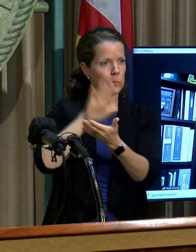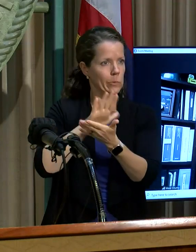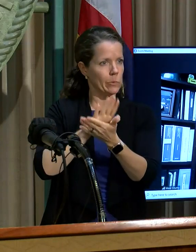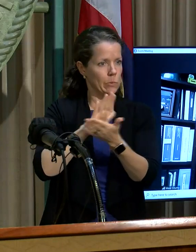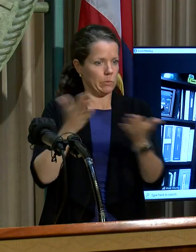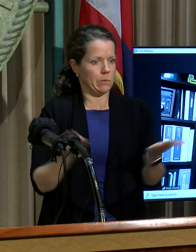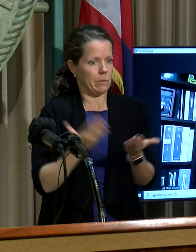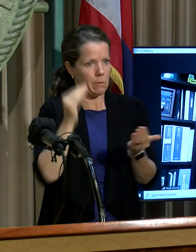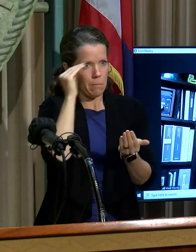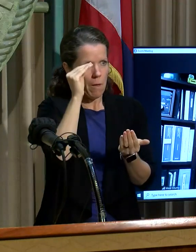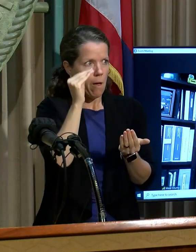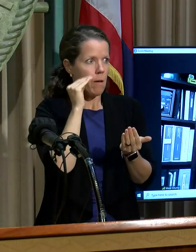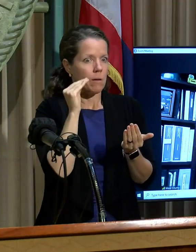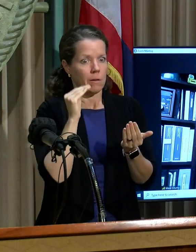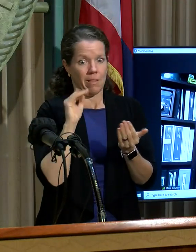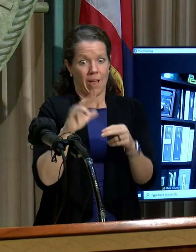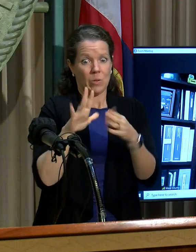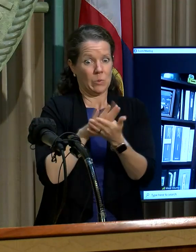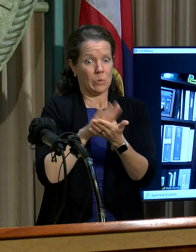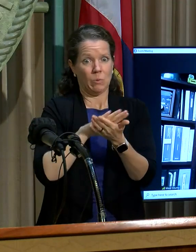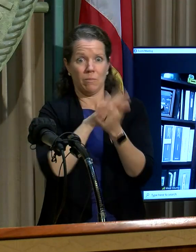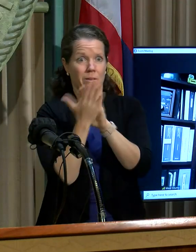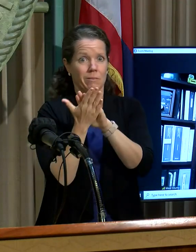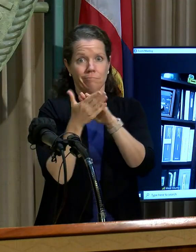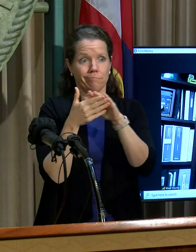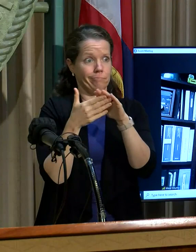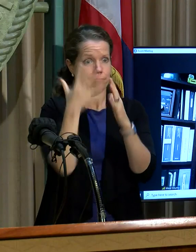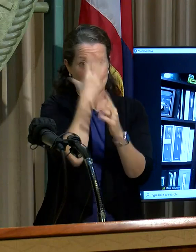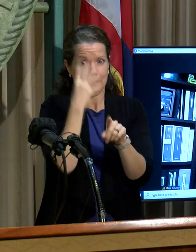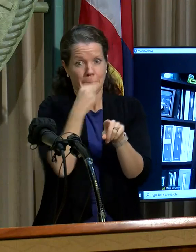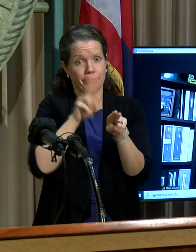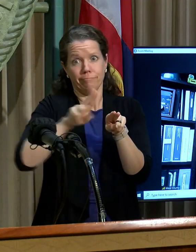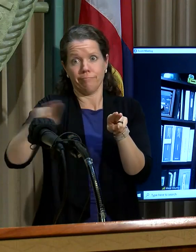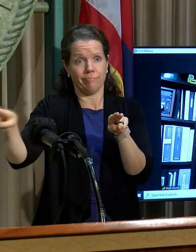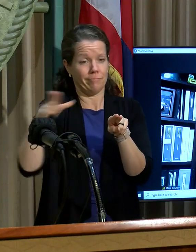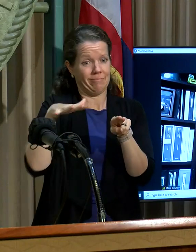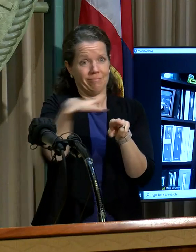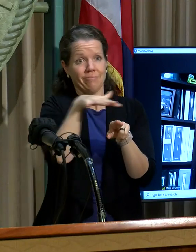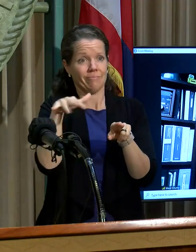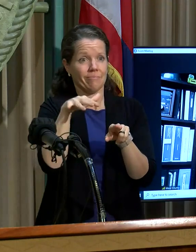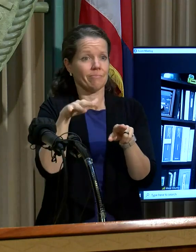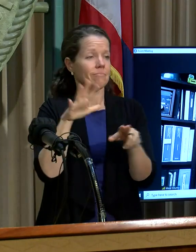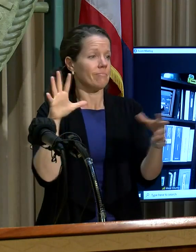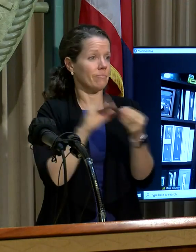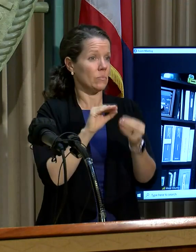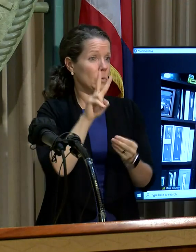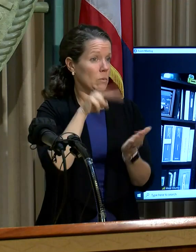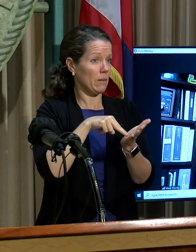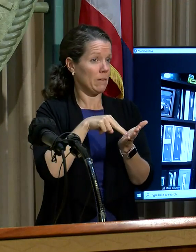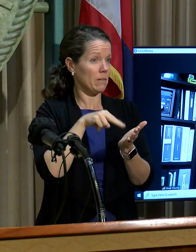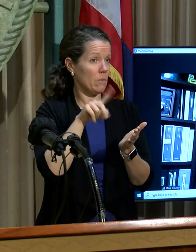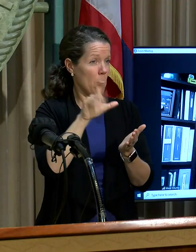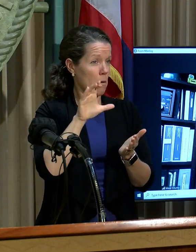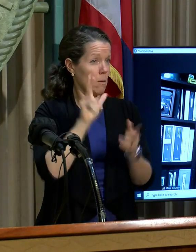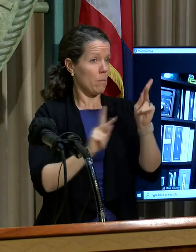BEEN BURNT, MANY INTO THE BEEN BURNT, MANY INTO THE GROUND. GROUND. GROUND. MOSTLY GROUND. MOSTLY IN GROUND. MOSTLY IN LAHAINA GROUND. MOSTLY IN LAHAINA NEIGHBORHOODS MOSTLY IN LAHAINA NEIGHBORHOODS MOSTLY IN LAHAINA NEIGHBORHOODS AND MOSTLY IN LAHAINA NEIGHBORHOODS AND LAHAINA MOSTLY IN LAHAINA NEIGHBORHOODS AND LAHAINA AREA. AND LAHAINA AREA. AND LAHAINA AREA. WE'VE AND LAHAINA AREA. WE'VE HAD AND LAHAINA AREA. WE'VE HAD ALSO, AND LAHAINA AREA. WE'VE HAD ALSO, I AND LAHAINA AREA. WE'VE HAD ALSO, I SHOULD AND LAHAINA AREA. WE'VE HAD ALSO, I SHOULD ADD WE'VE HAD ALSO, I SHOULD ADD